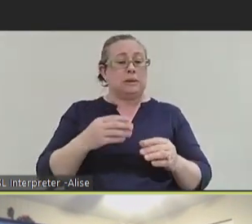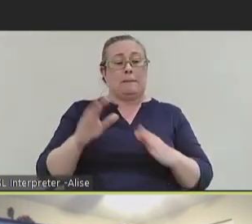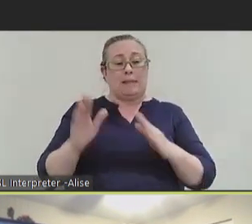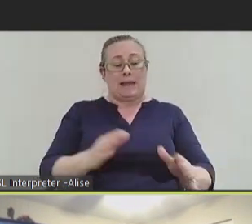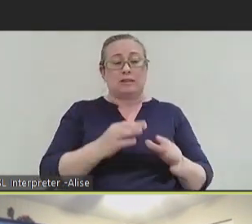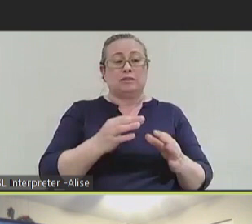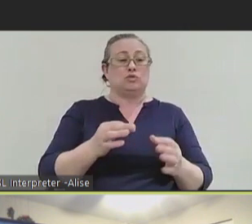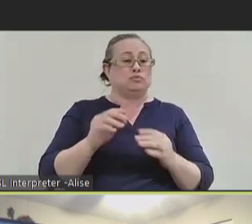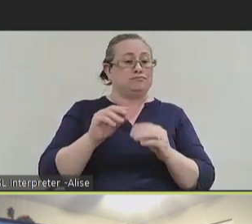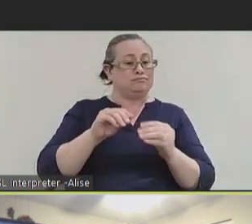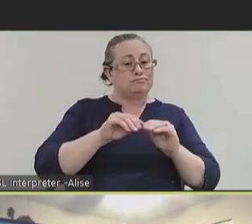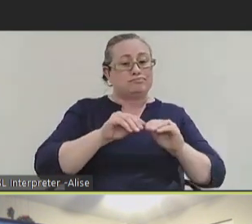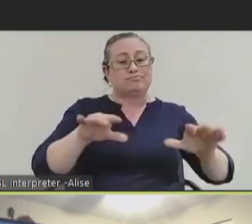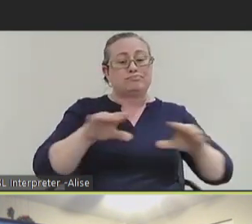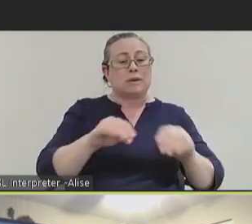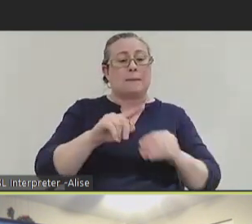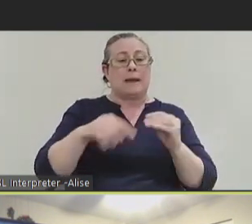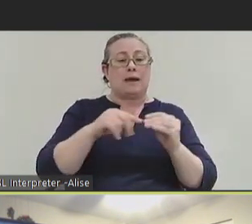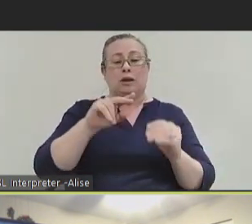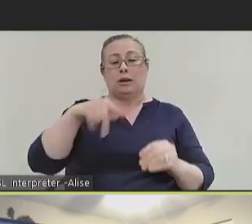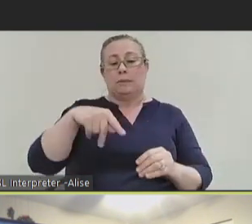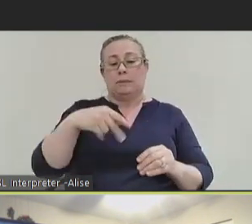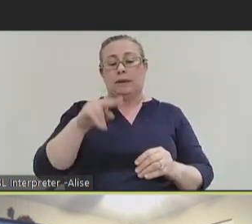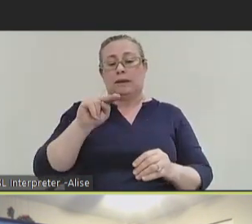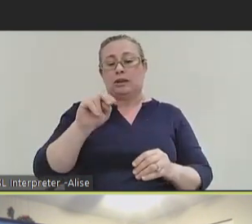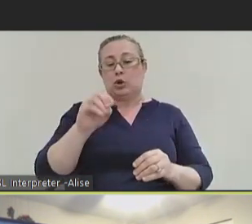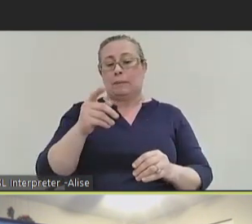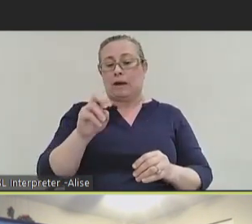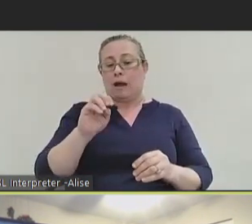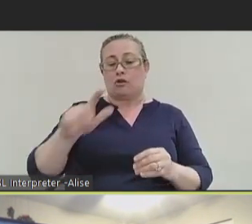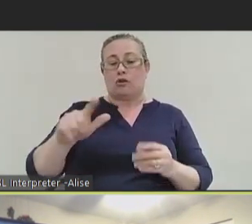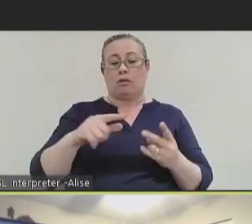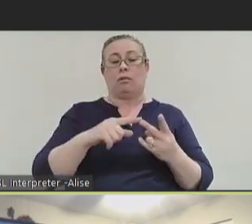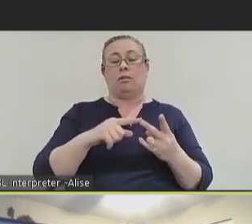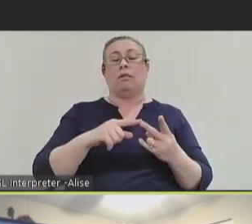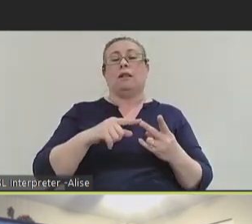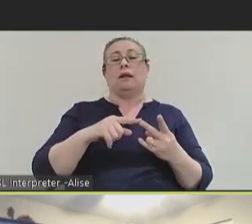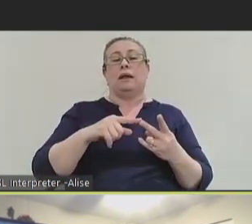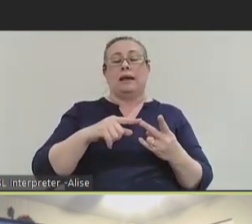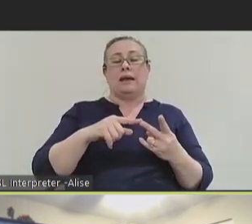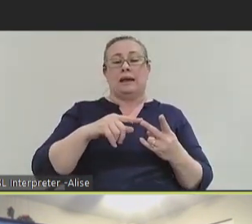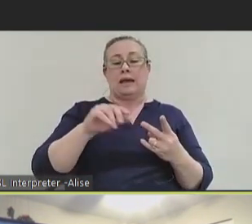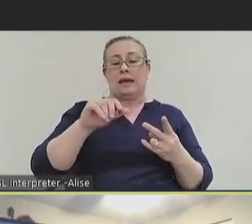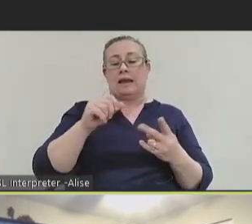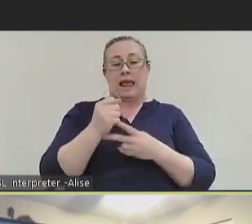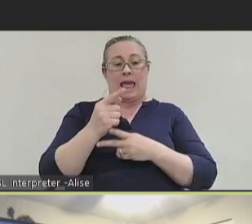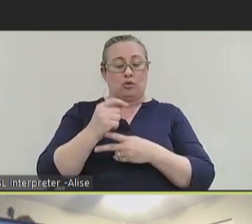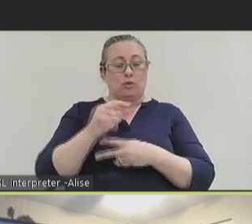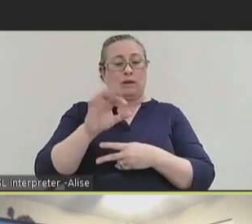on the use of PCV15 and 20 in pediatrics, as well as an annual influenza statement,